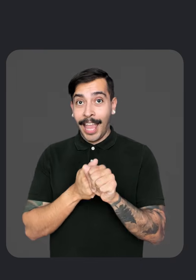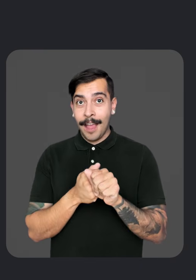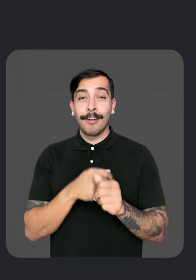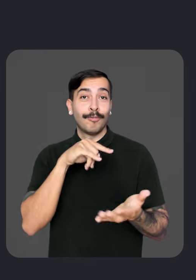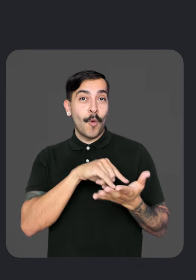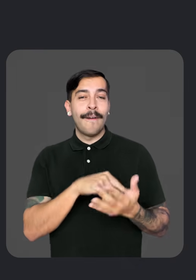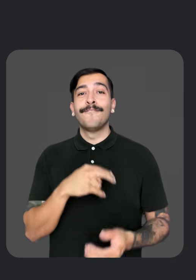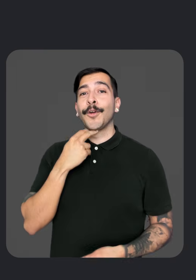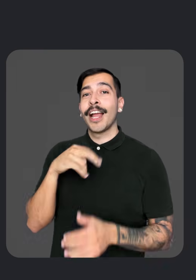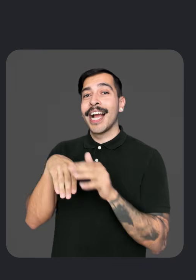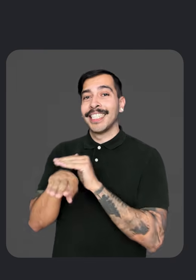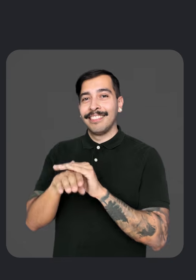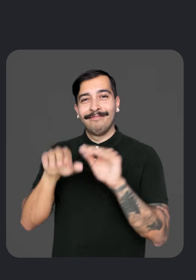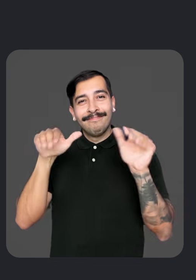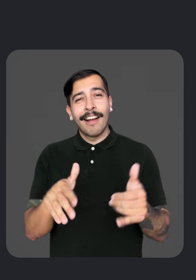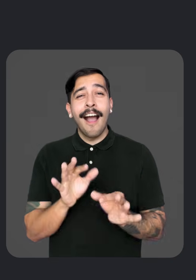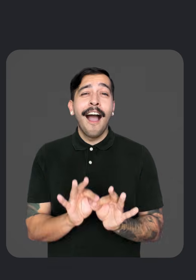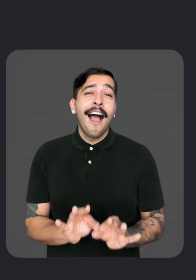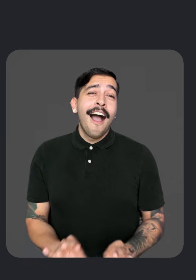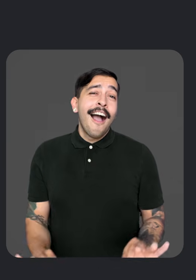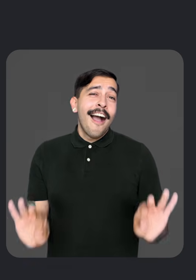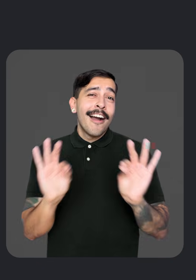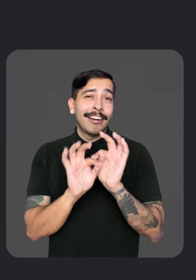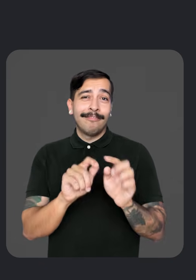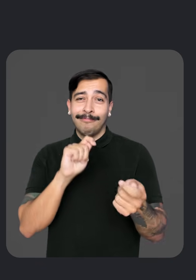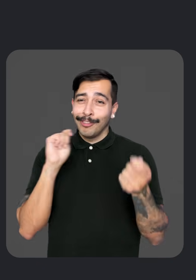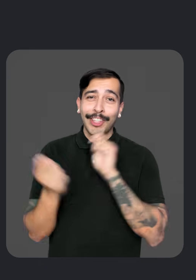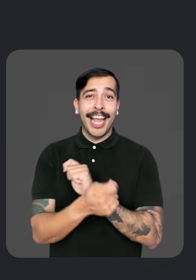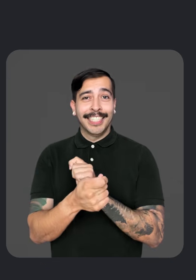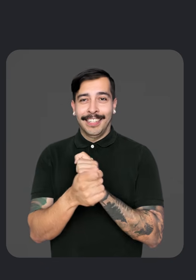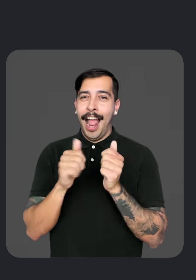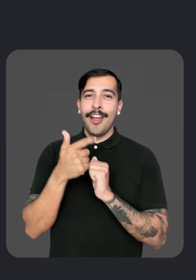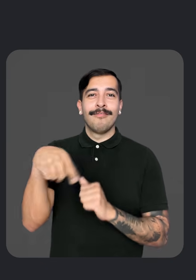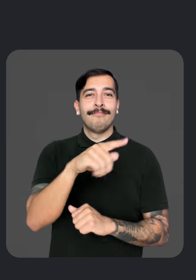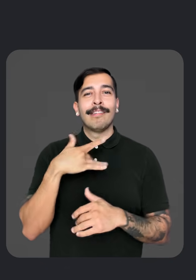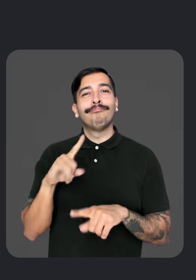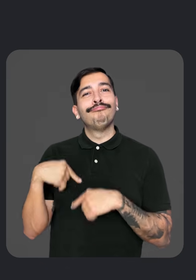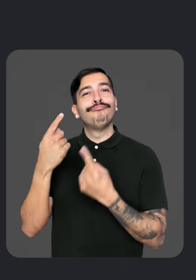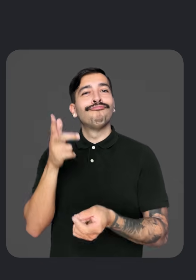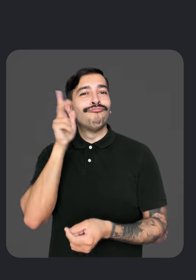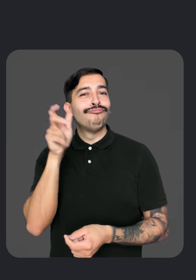for Android, Voice Access has introduced a major change to how users turn on listening for the feature.